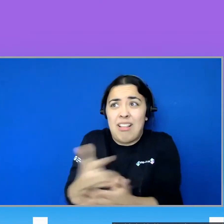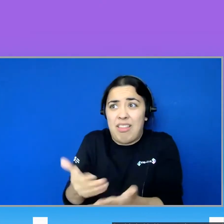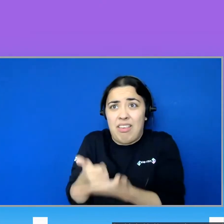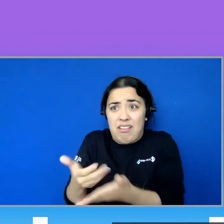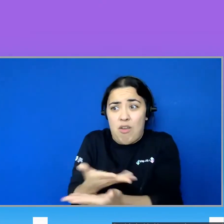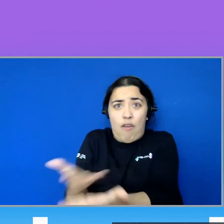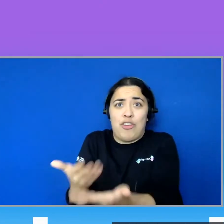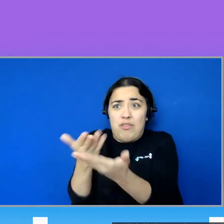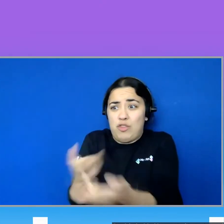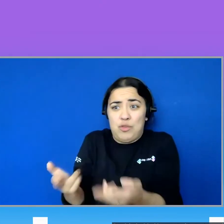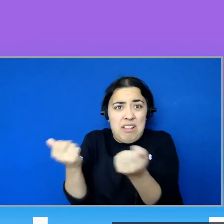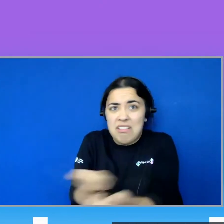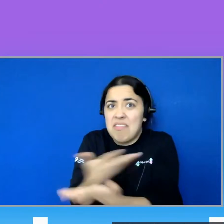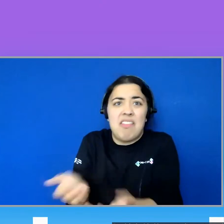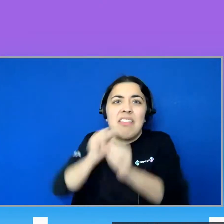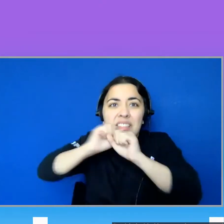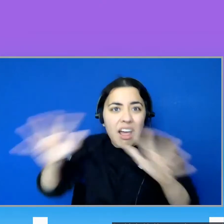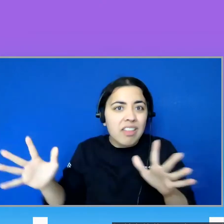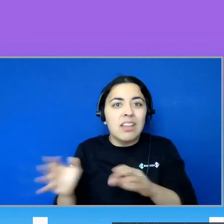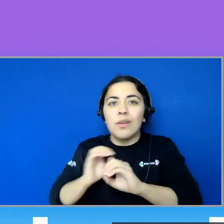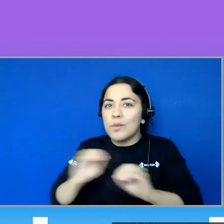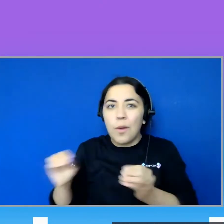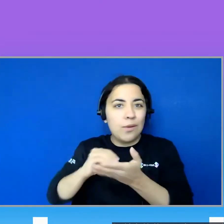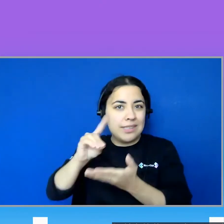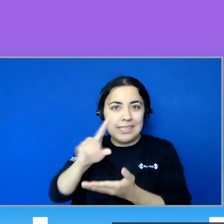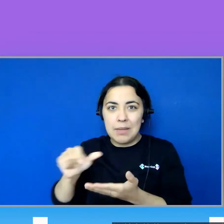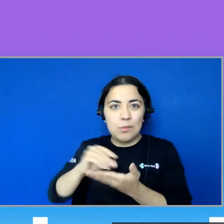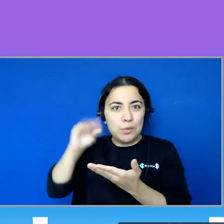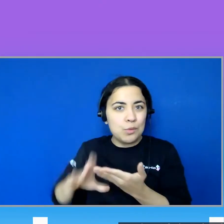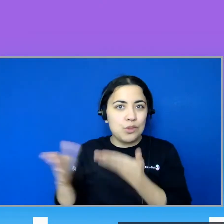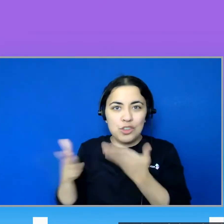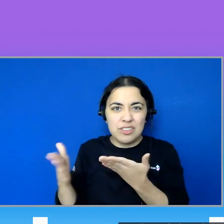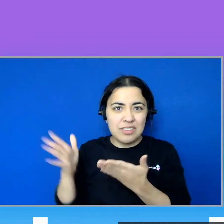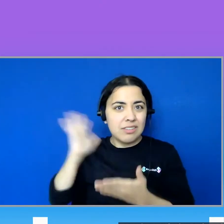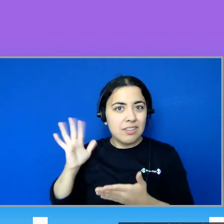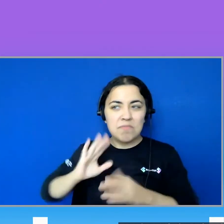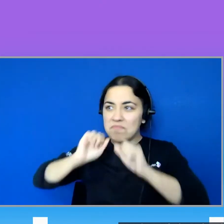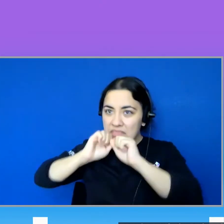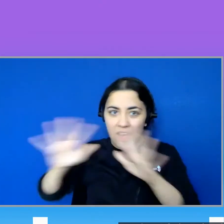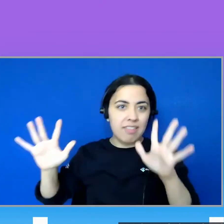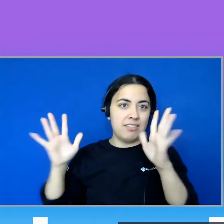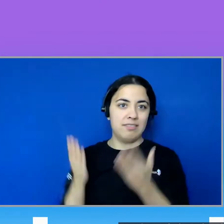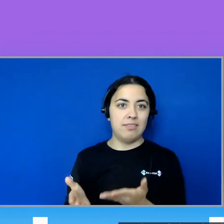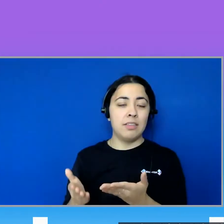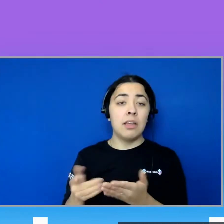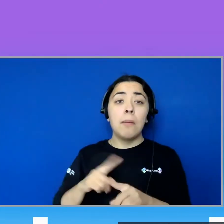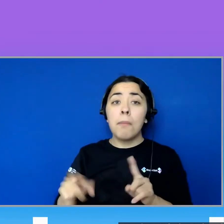do to do anything for me. There was no disabled student services